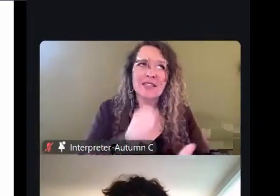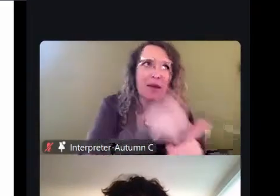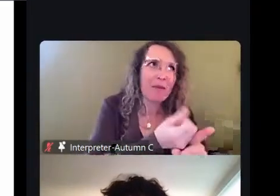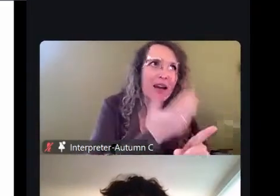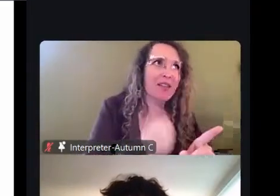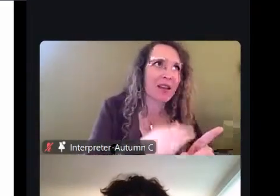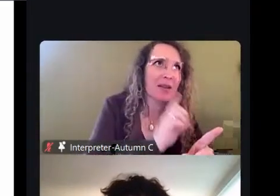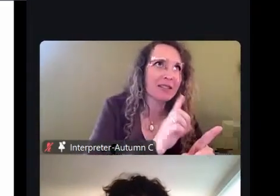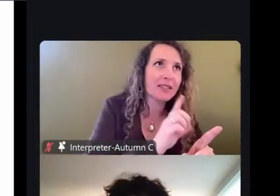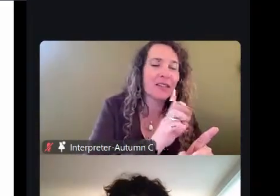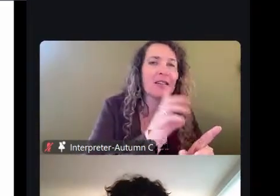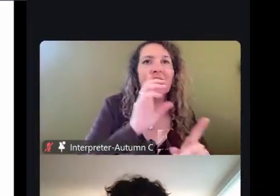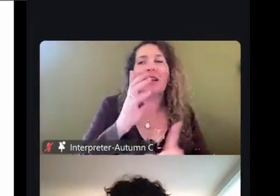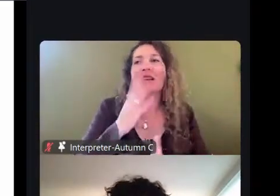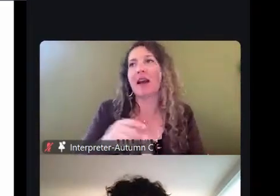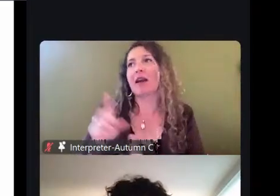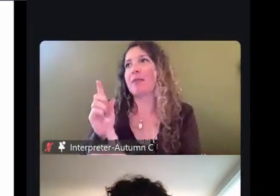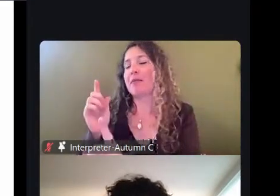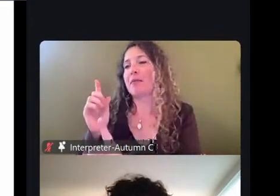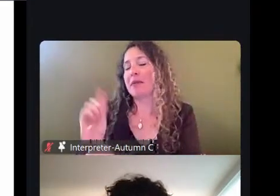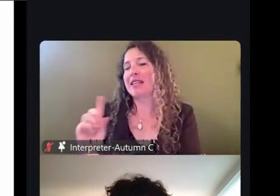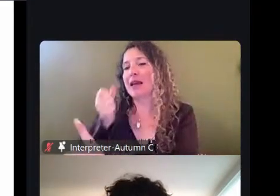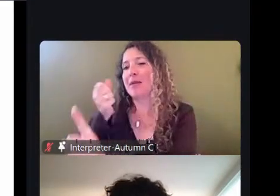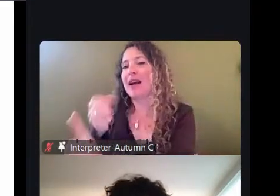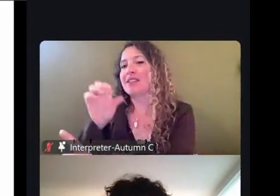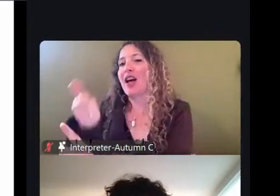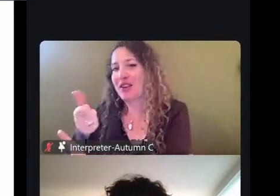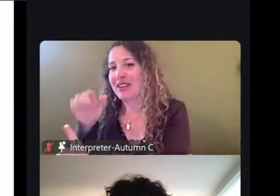health. So for the methods,